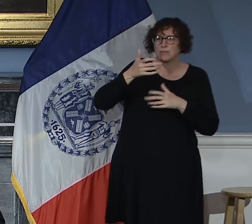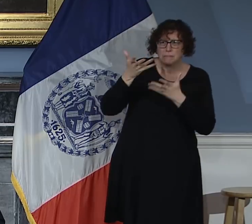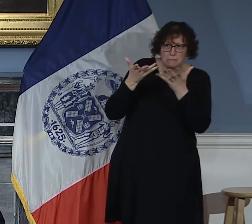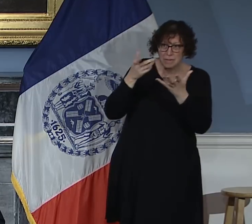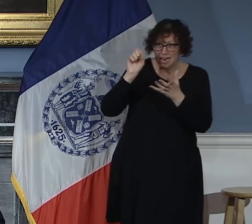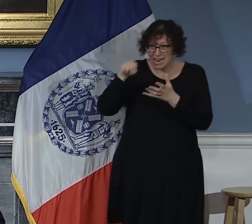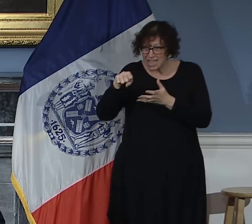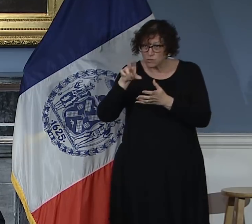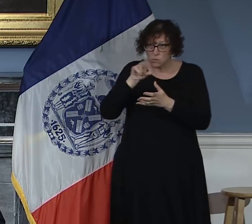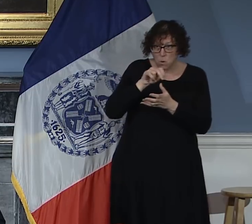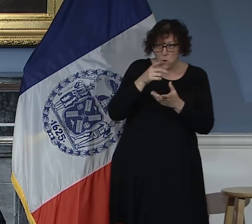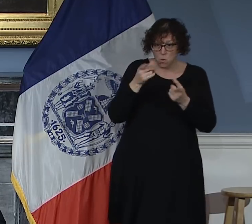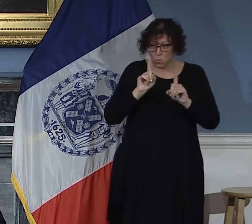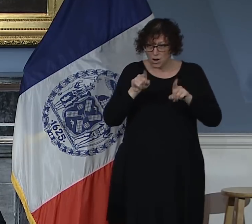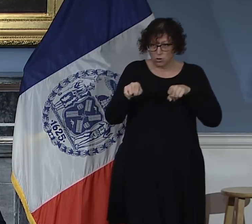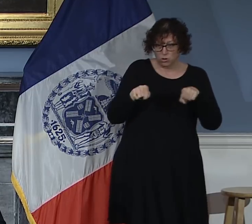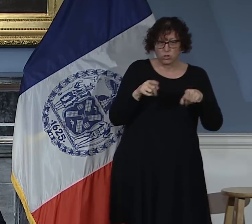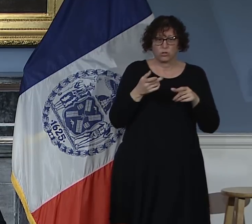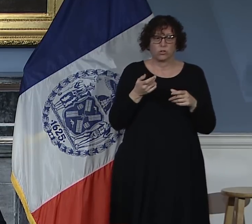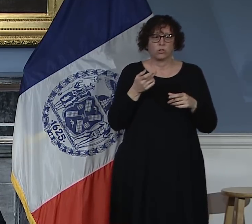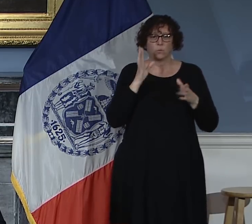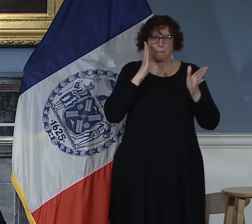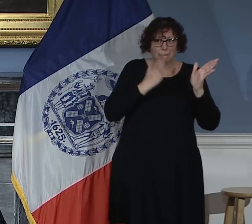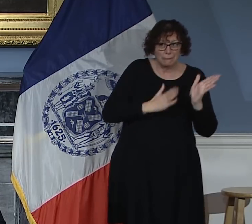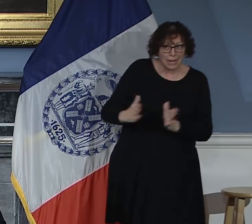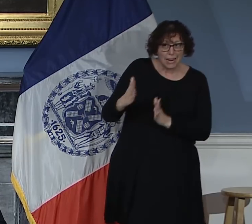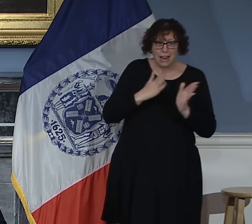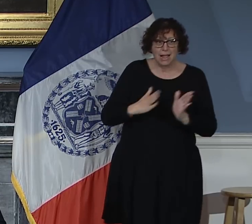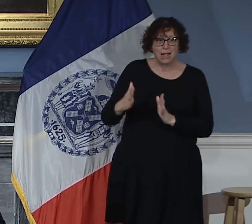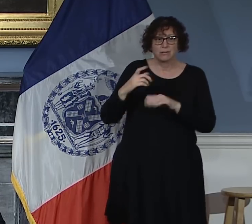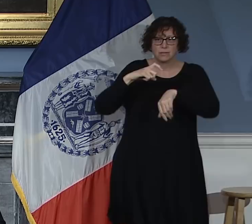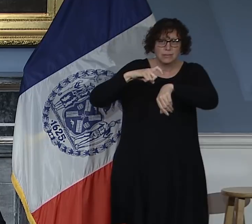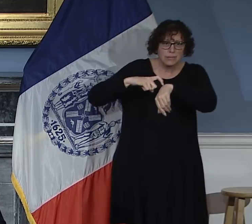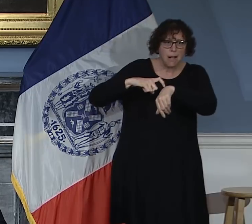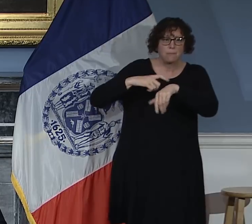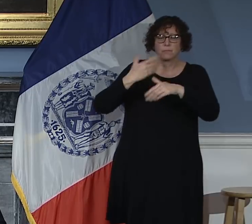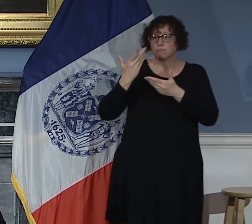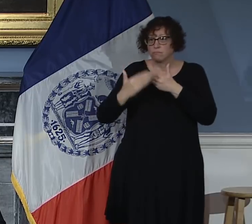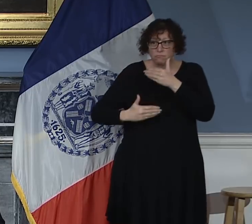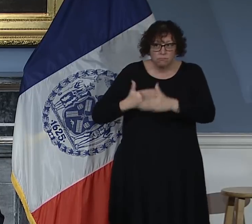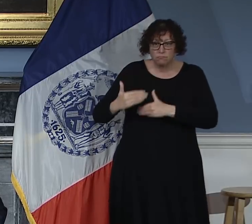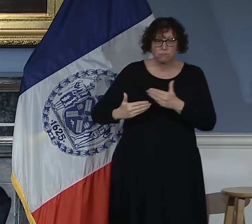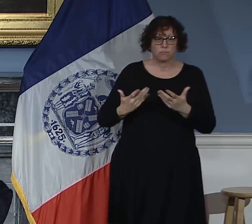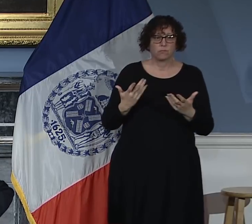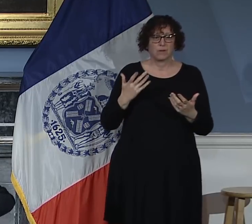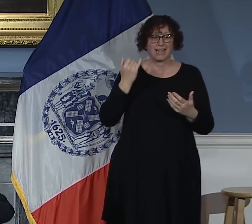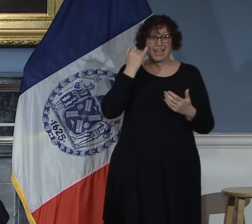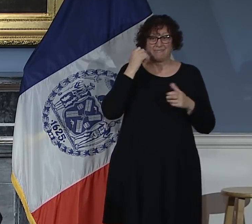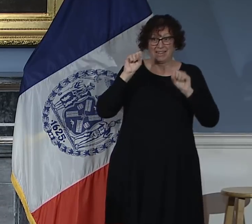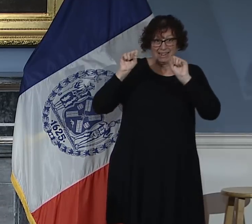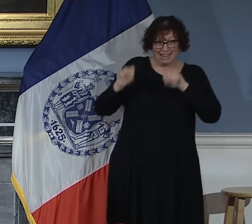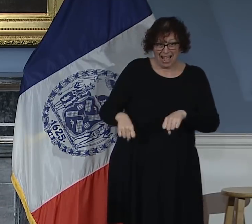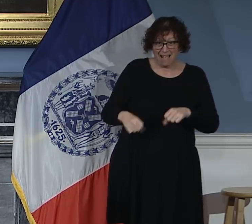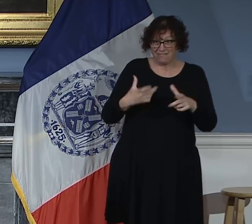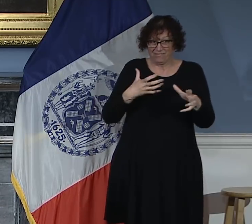DEPARTMENT OF TRANSPORTATION WHERE WE THINK THERE ARE AREAS WE CAN DO THAT IN REAL TIME. I THINK IT'S A VERY FAIR POINT